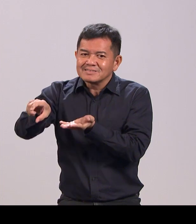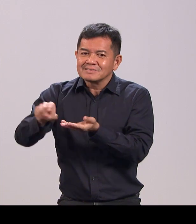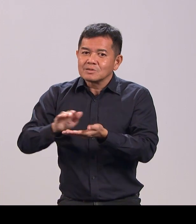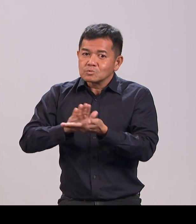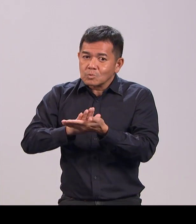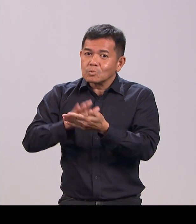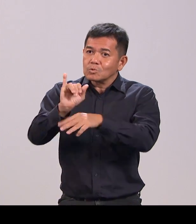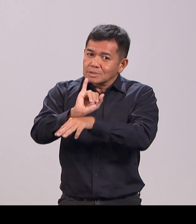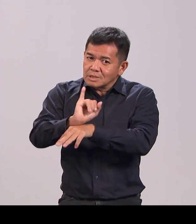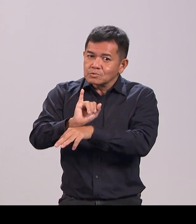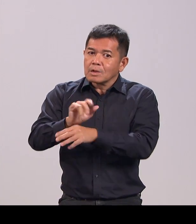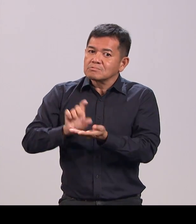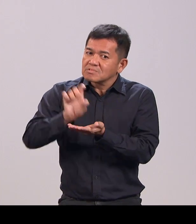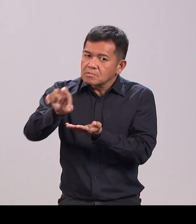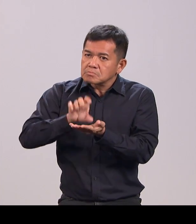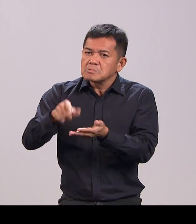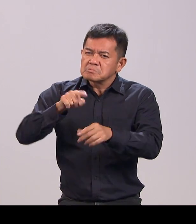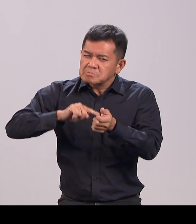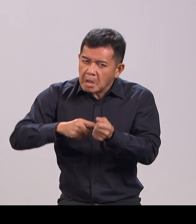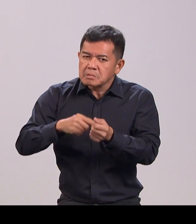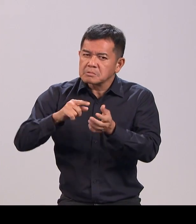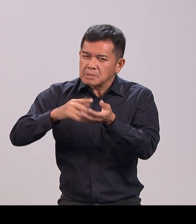and start something, try to change the world.